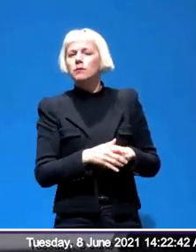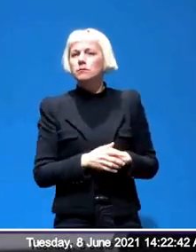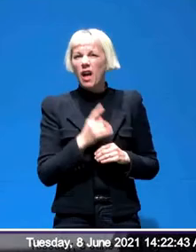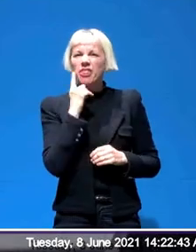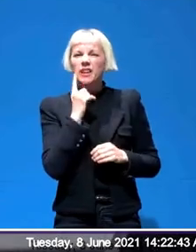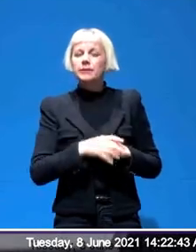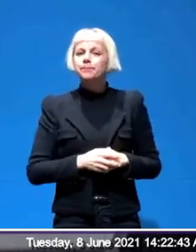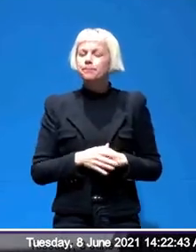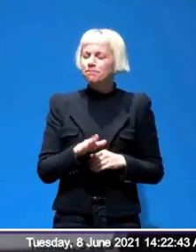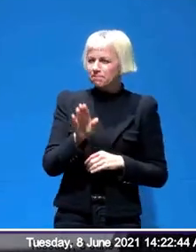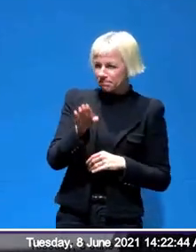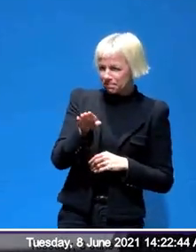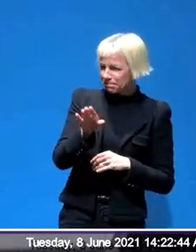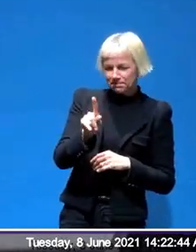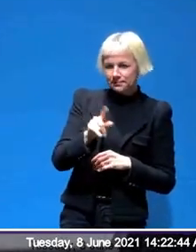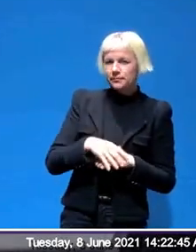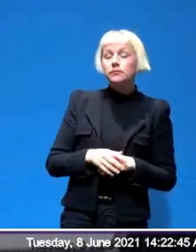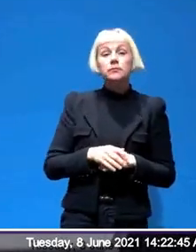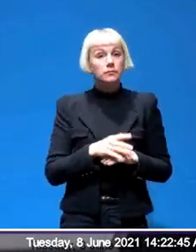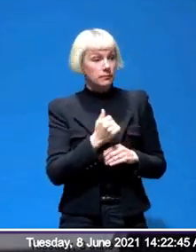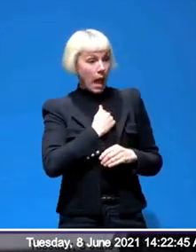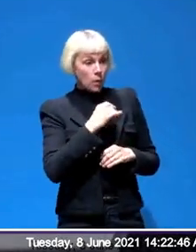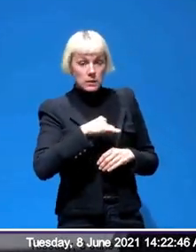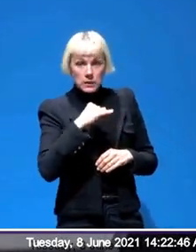Don't forget, our staff mainly work with the client.